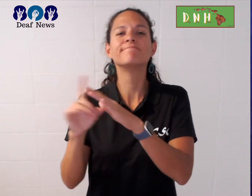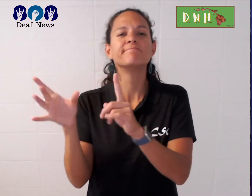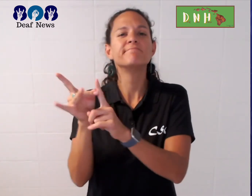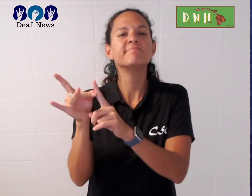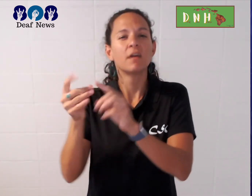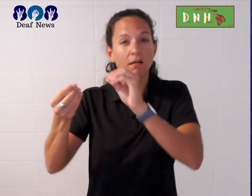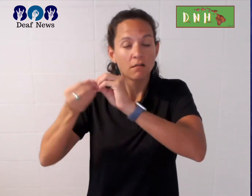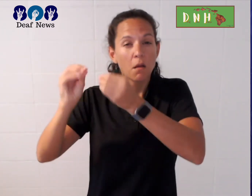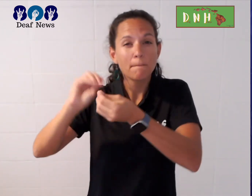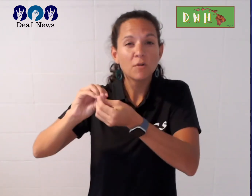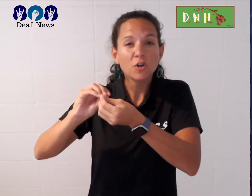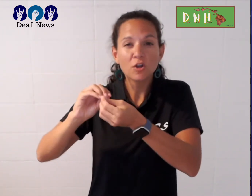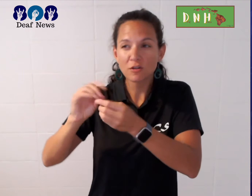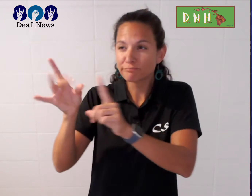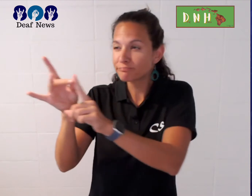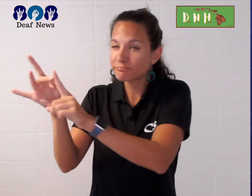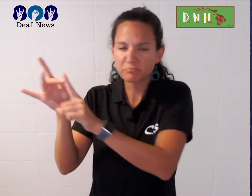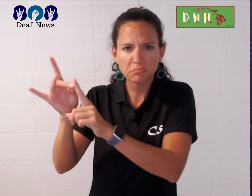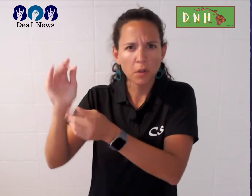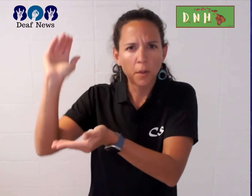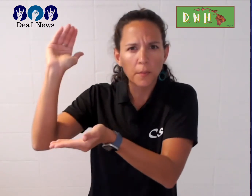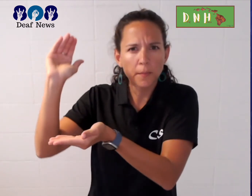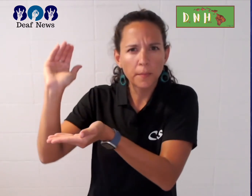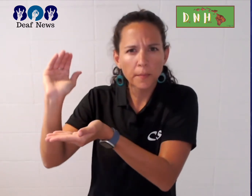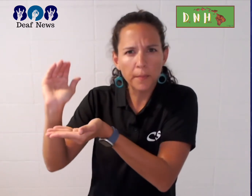The number of people getting COVID is going way down.